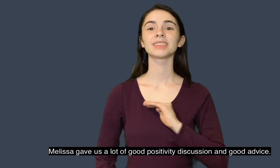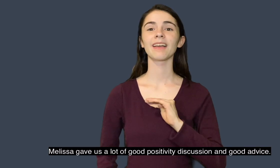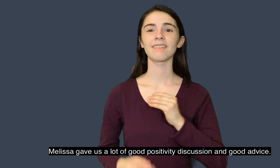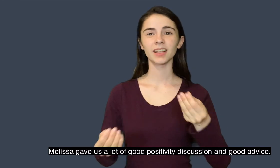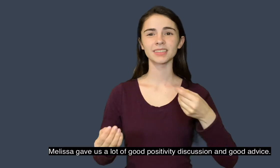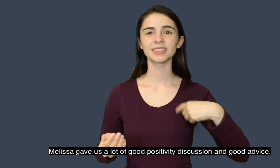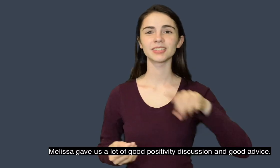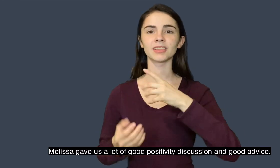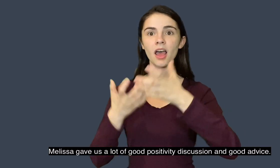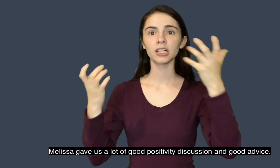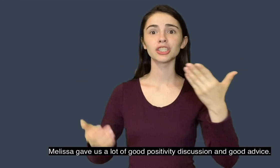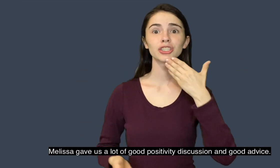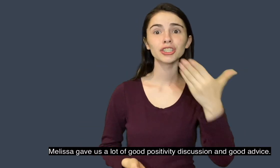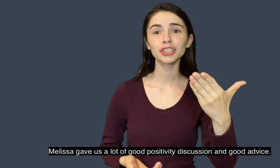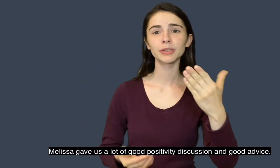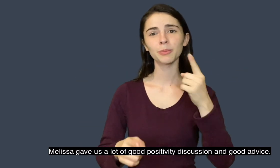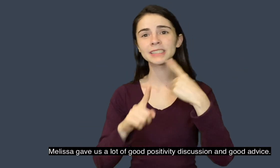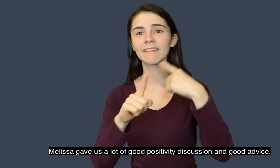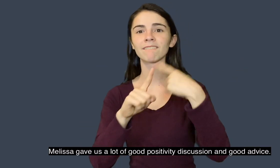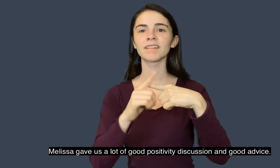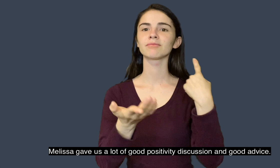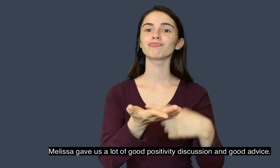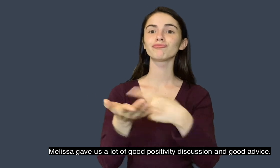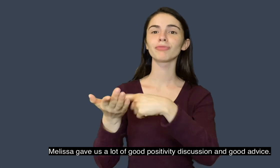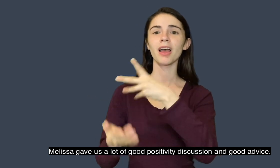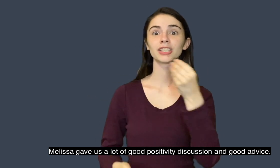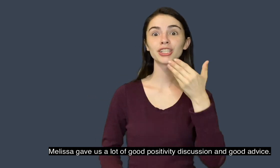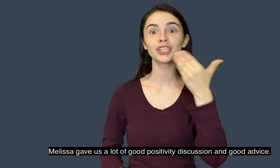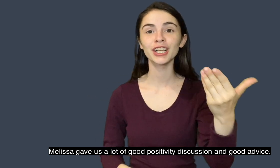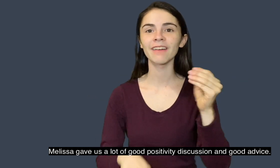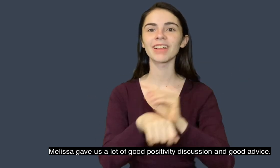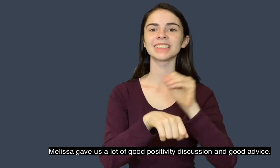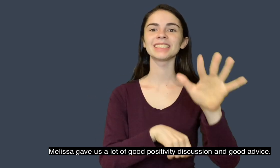Melissa gave us a lot of good positivity discussion and good advice.